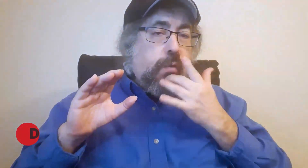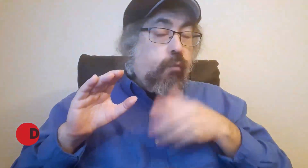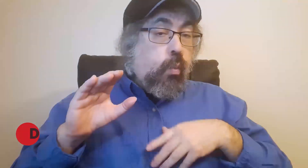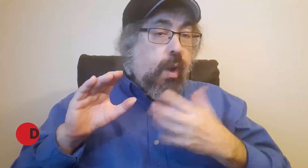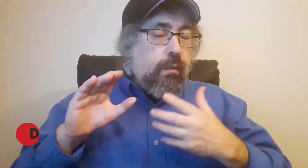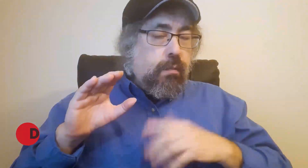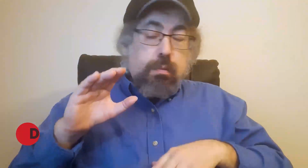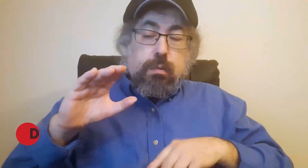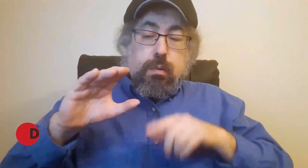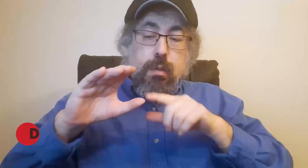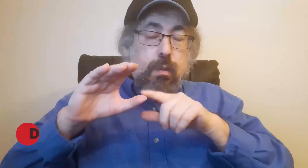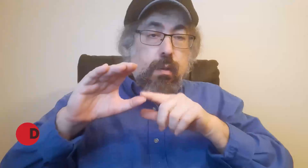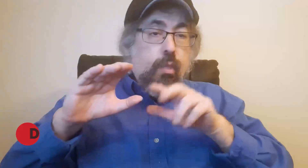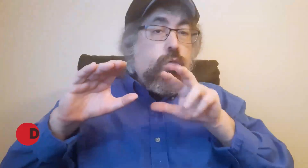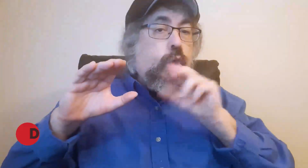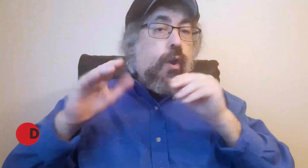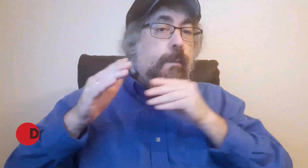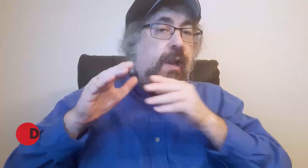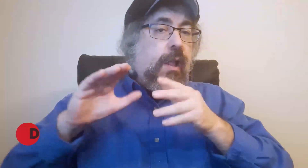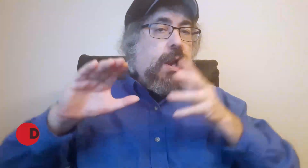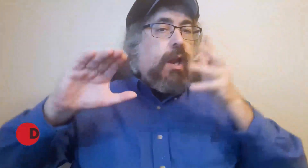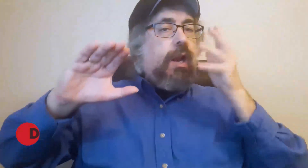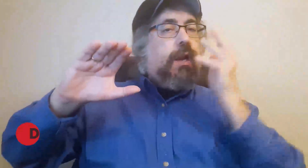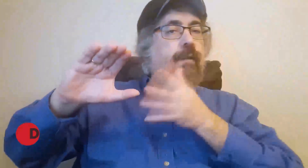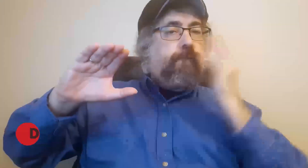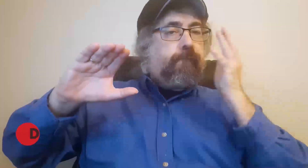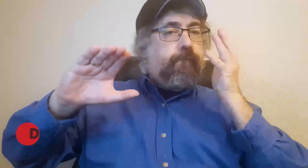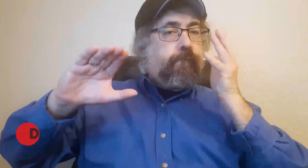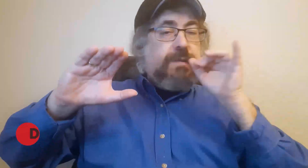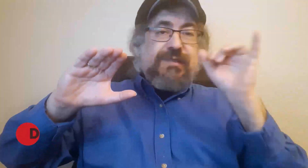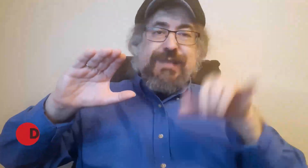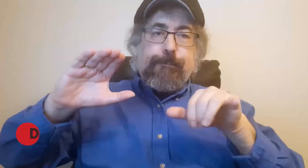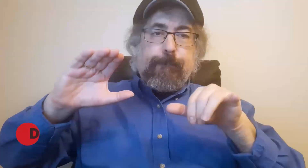We would prefer to leave the $30 million for its intended use,